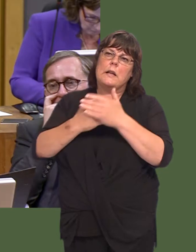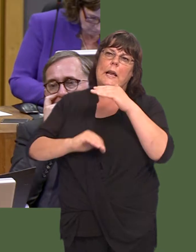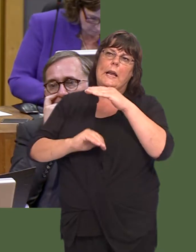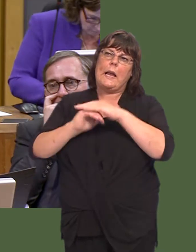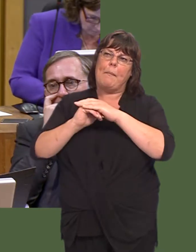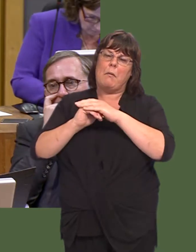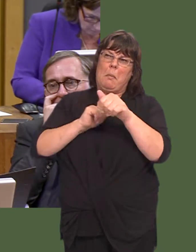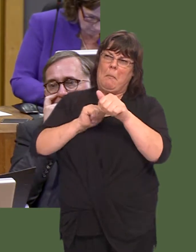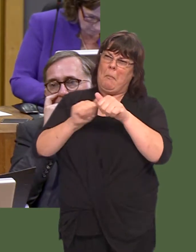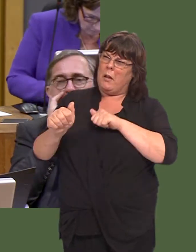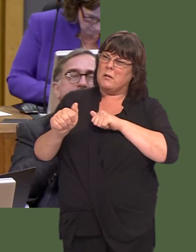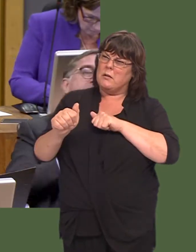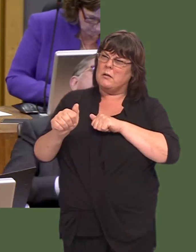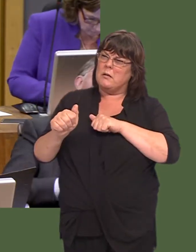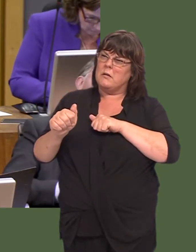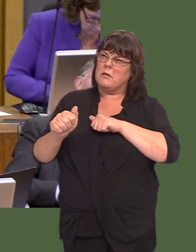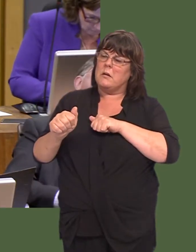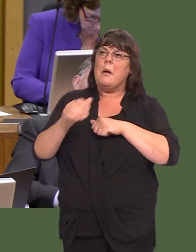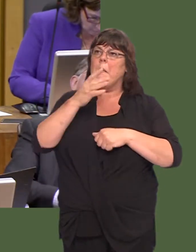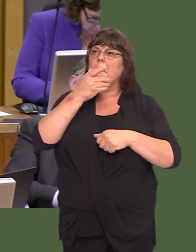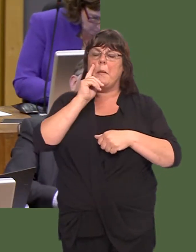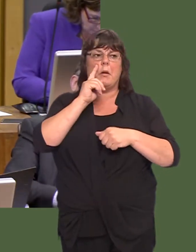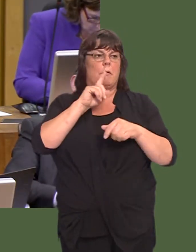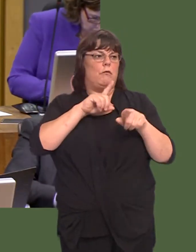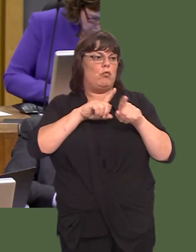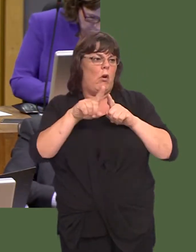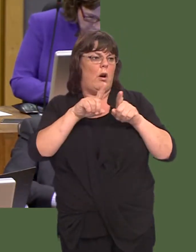you can do for people whoíve tried very, very hard, very often at personal cost of